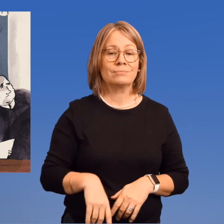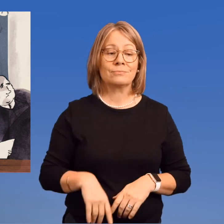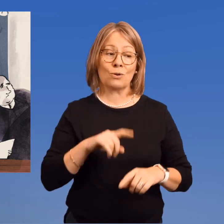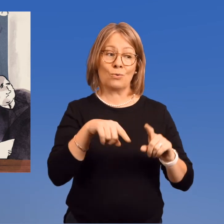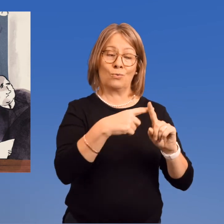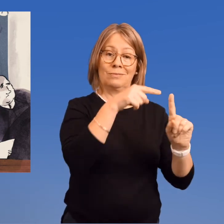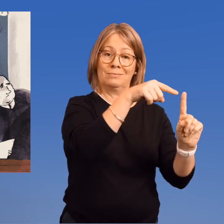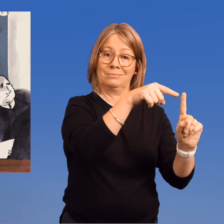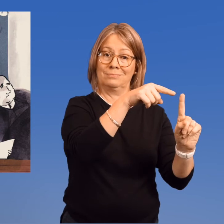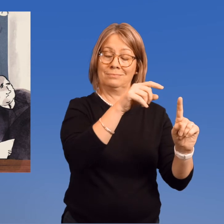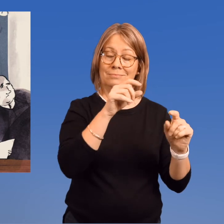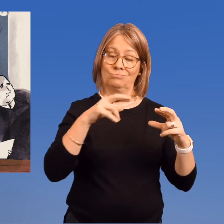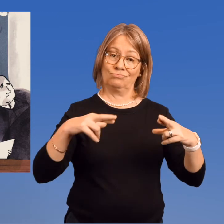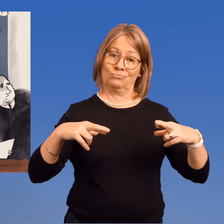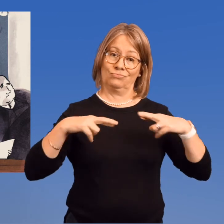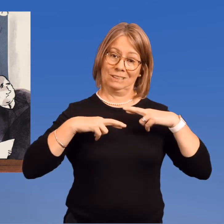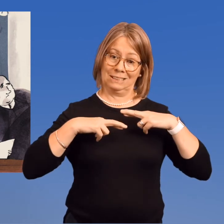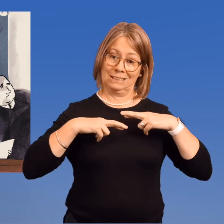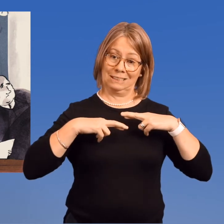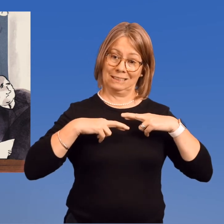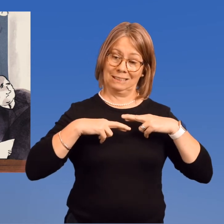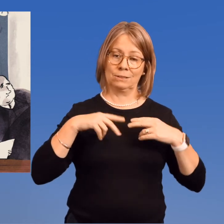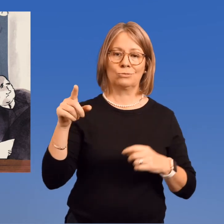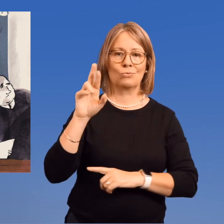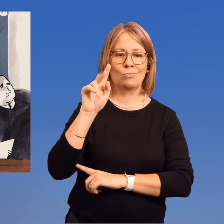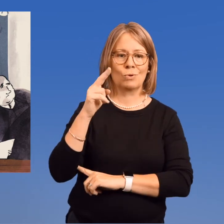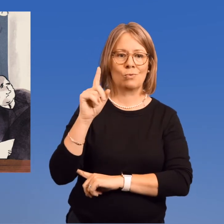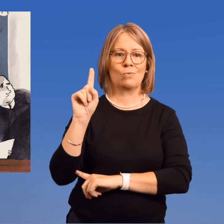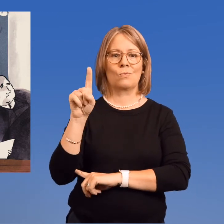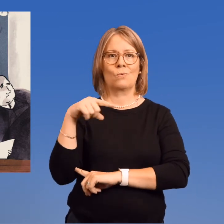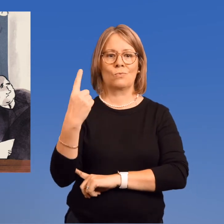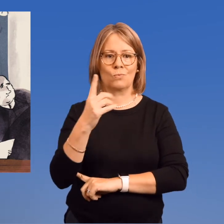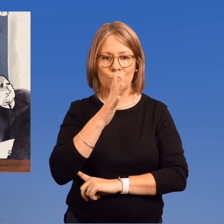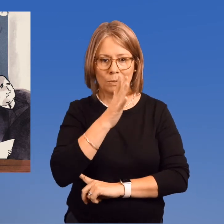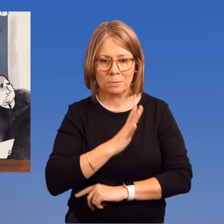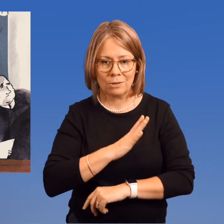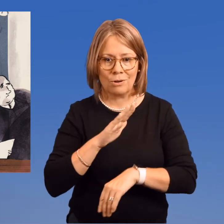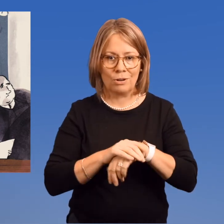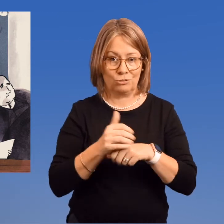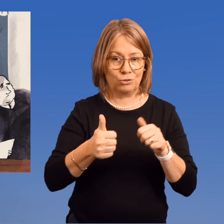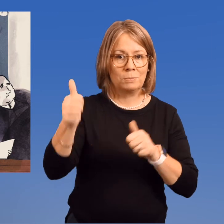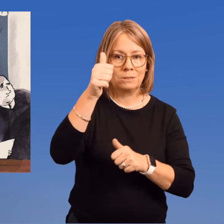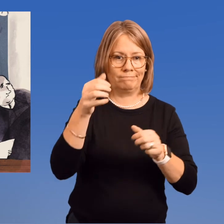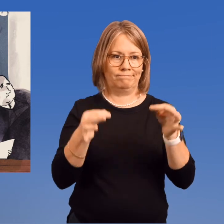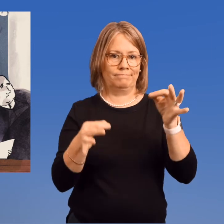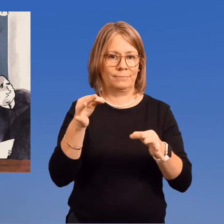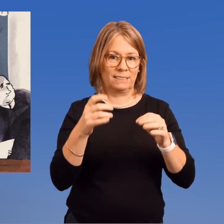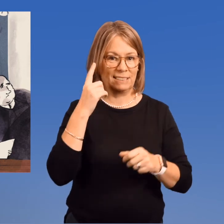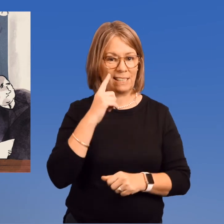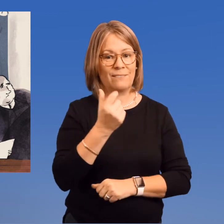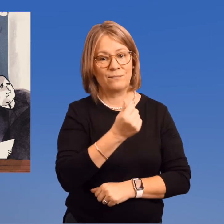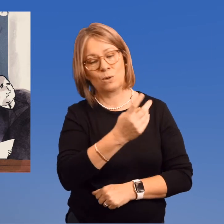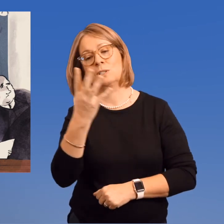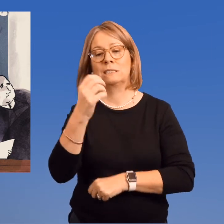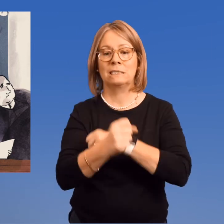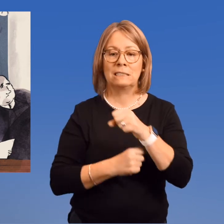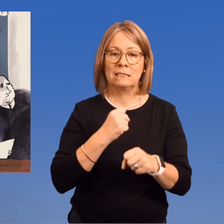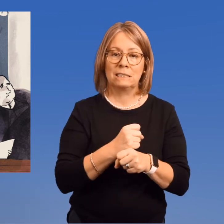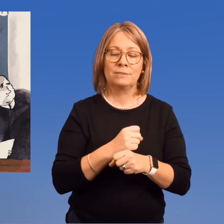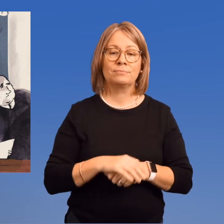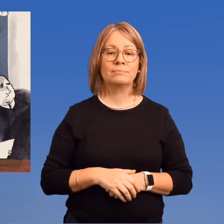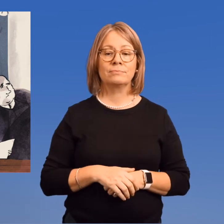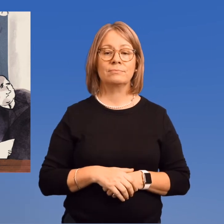When Sandra retired, Ruth was the only woman on the Supreme Court for a few years,